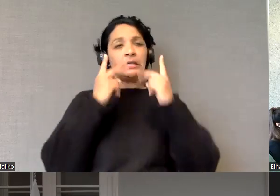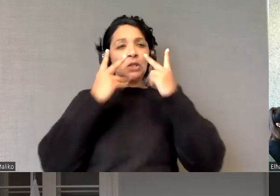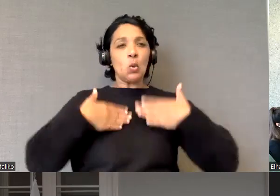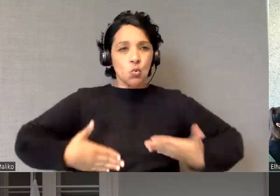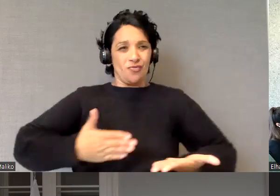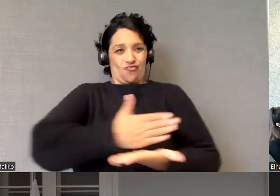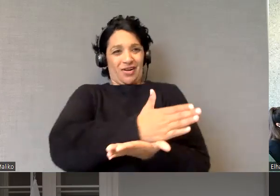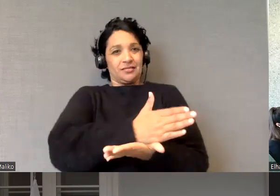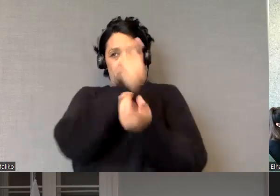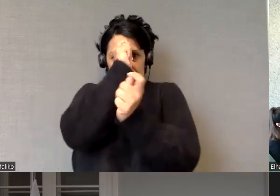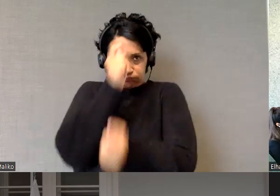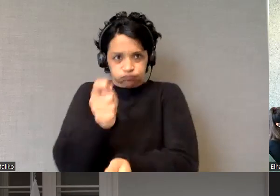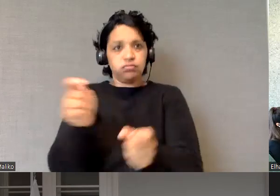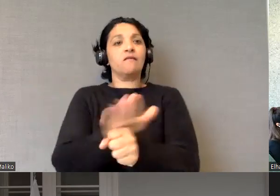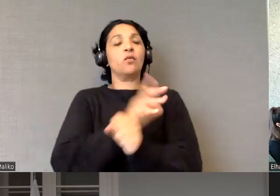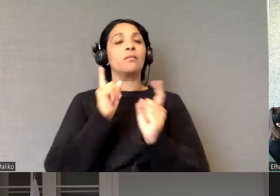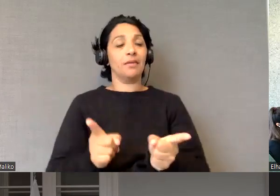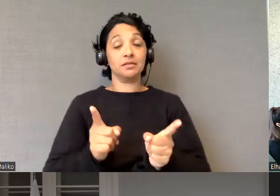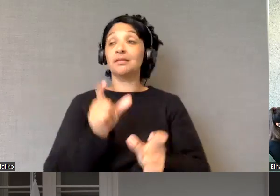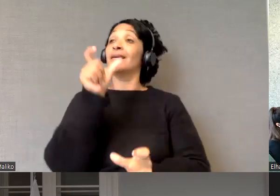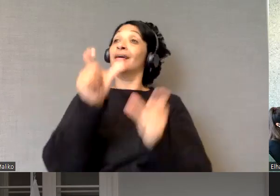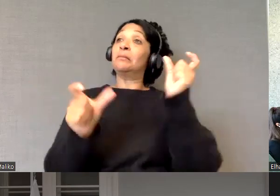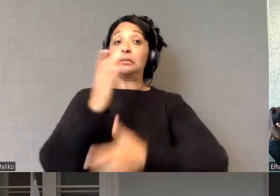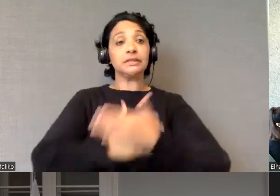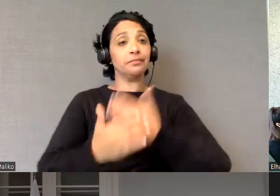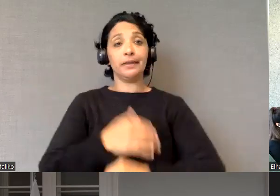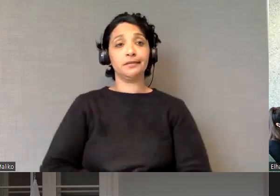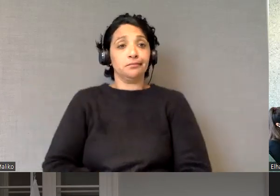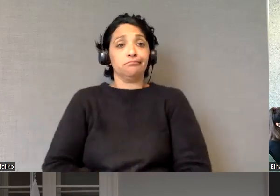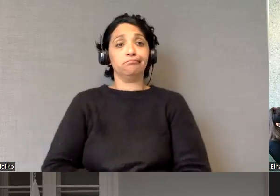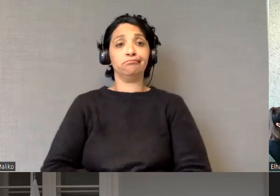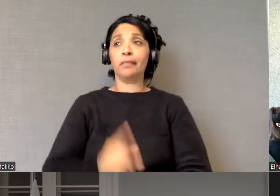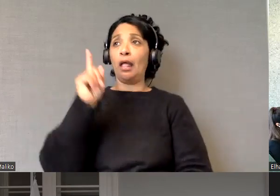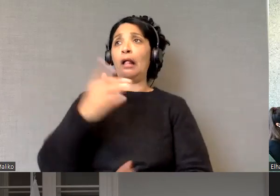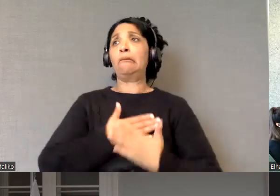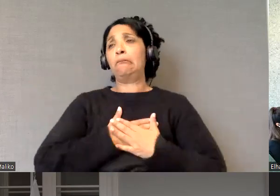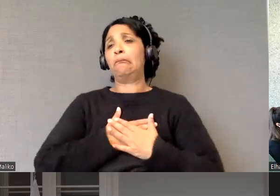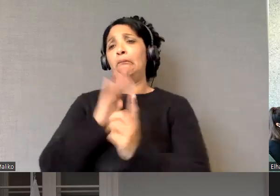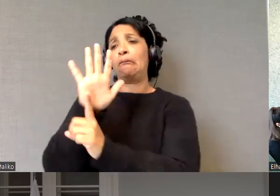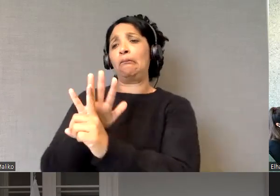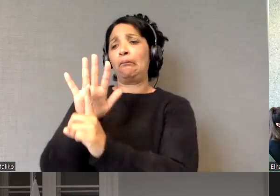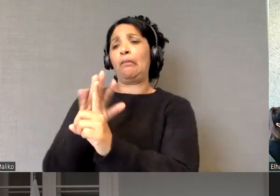a person with disability can do nothing for themselves and must rely on the charity of others.